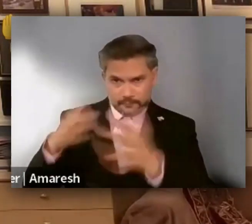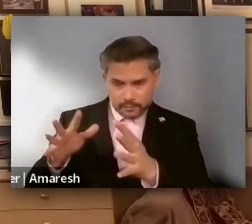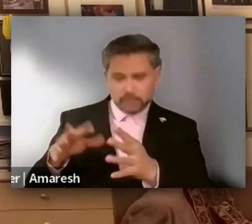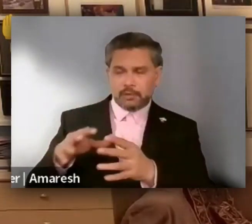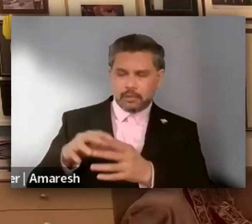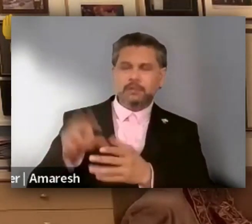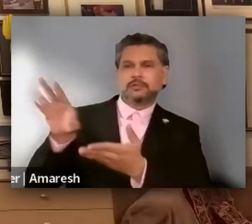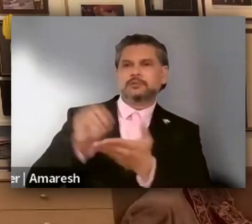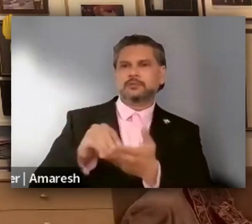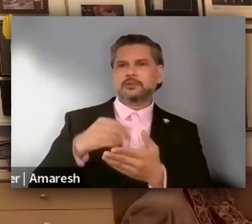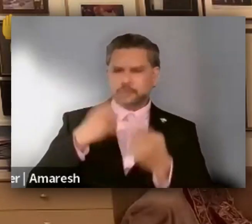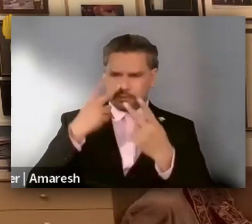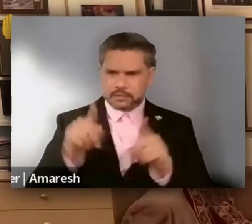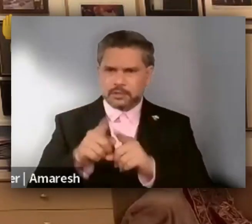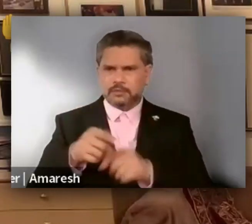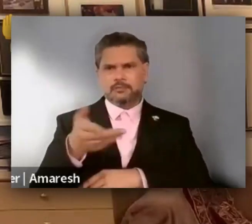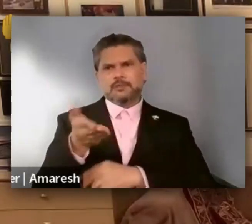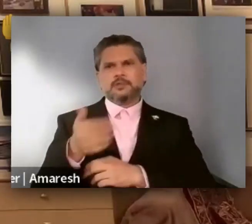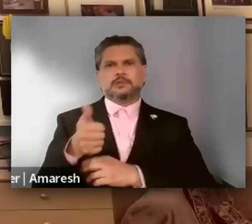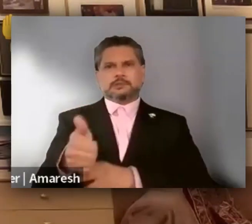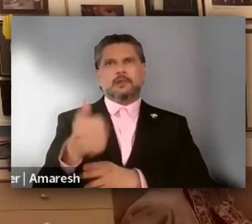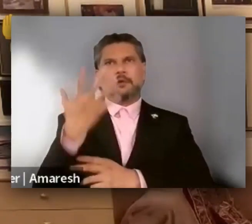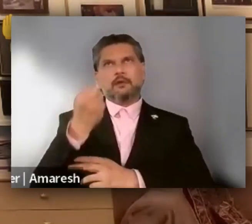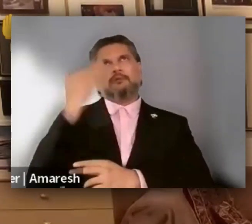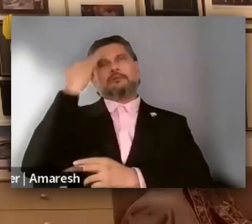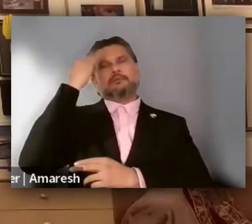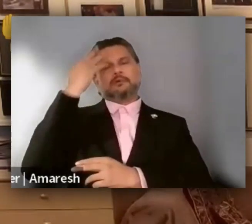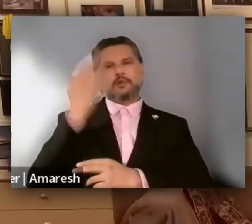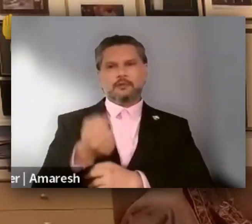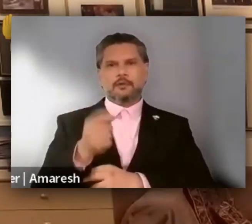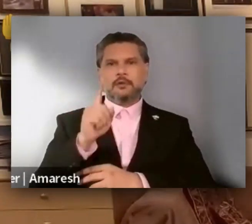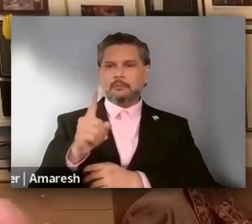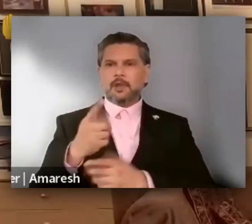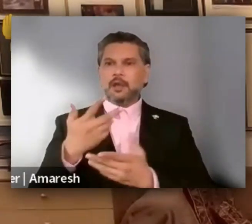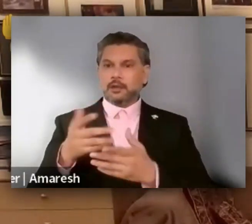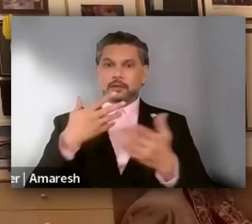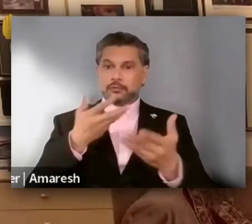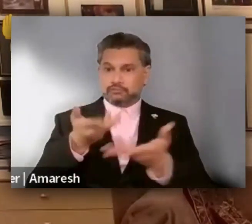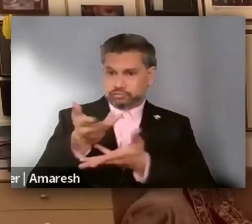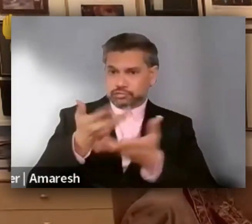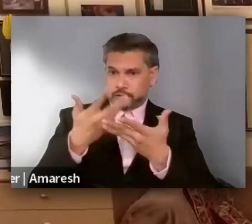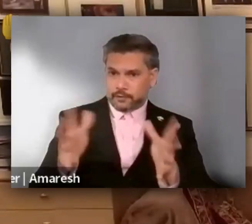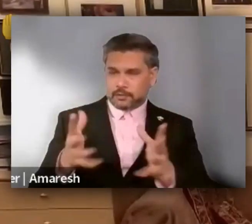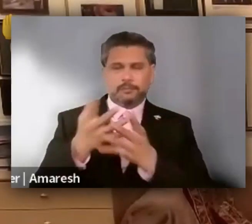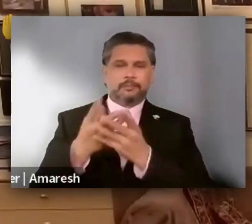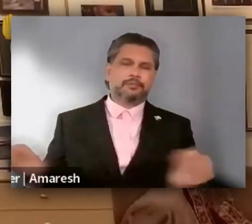Once again, it makes it look as if the model has current knowledge. It does, but it evaporates after the conversation is over.